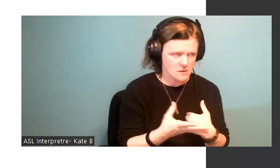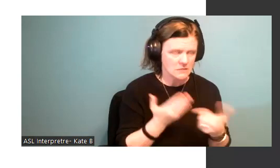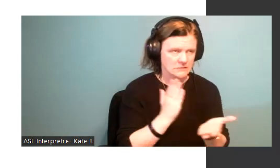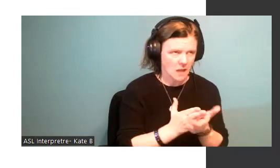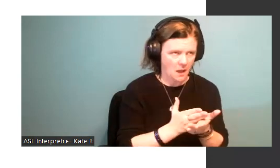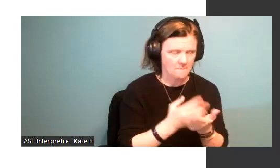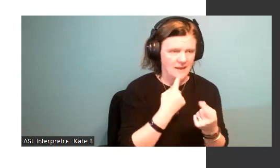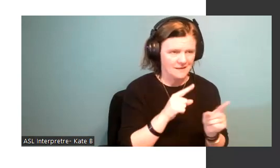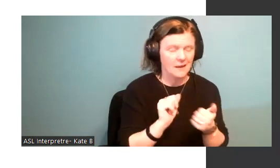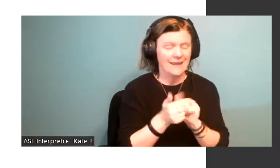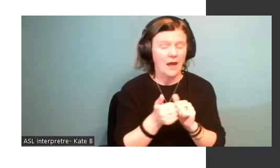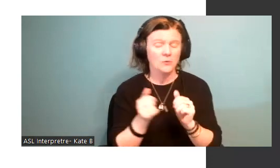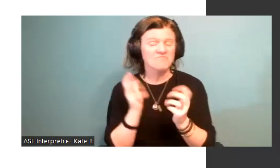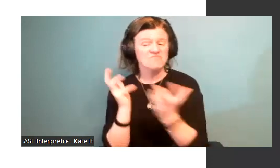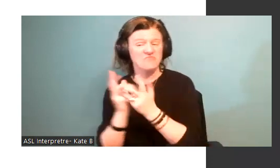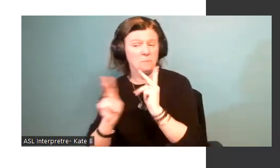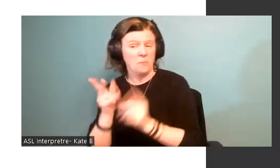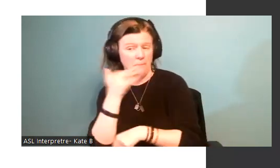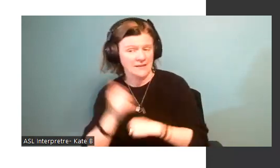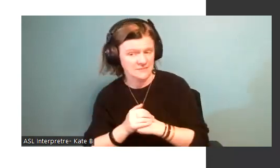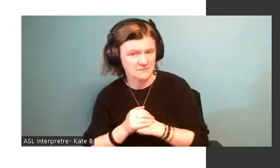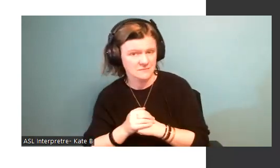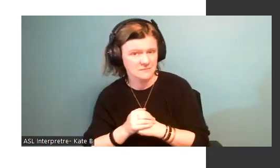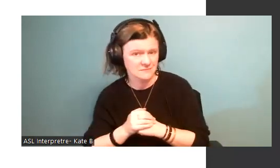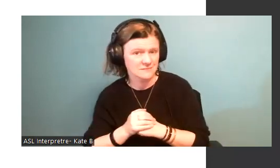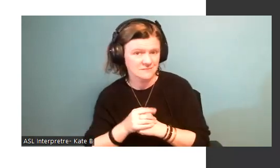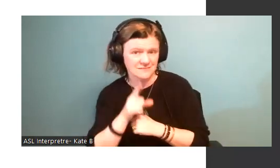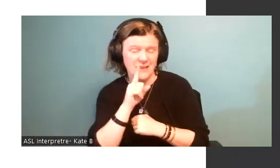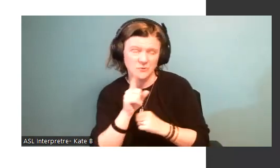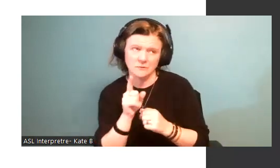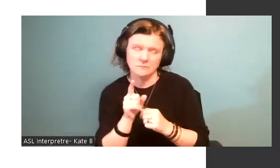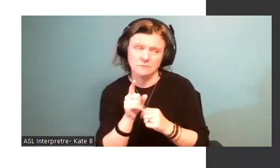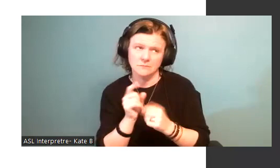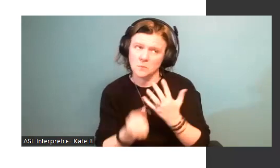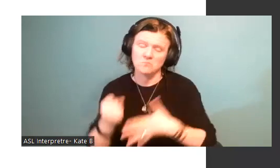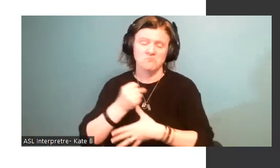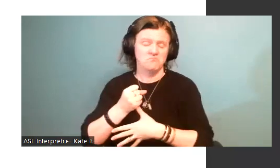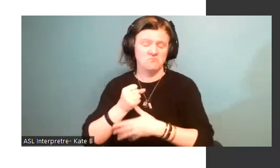So, keep that in mind. Think about, A., your own tolerance level, would you be annoyed by this,